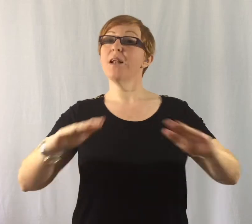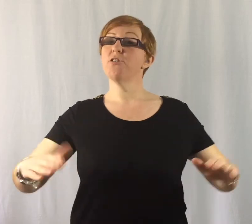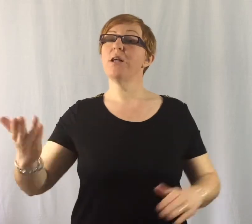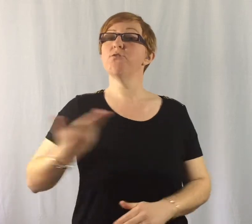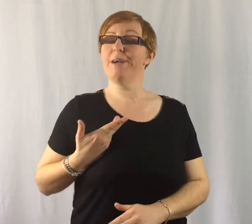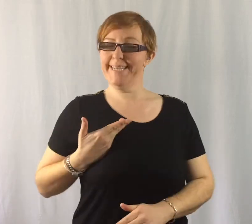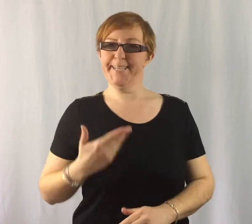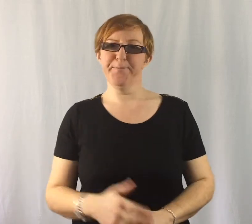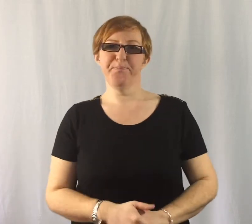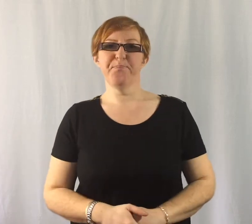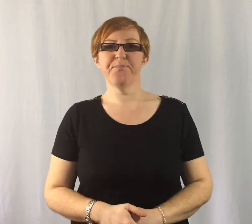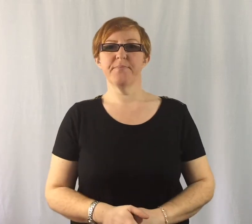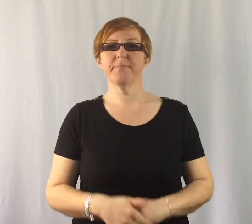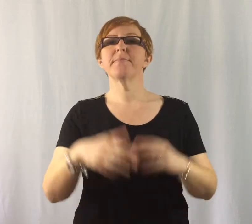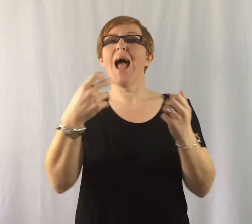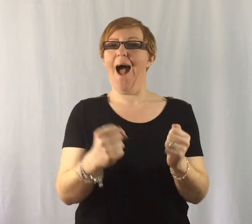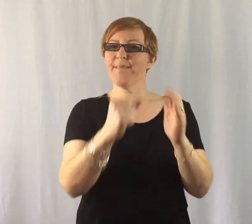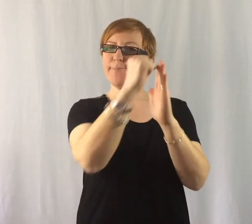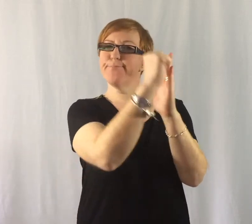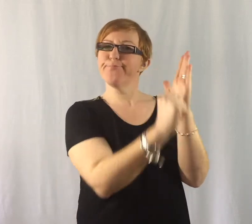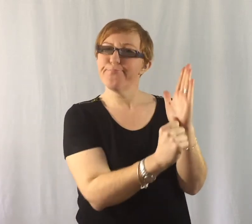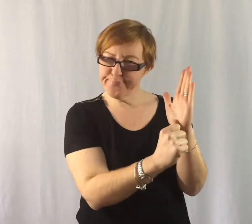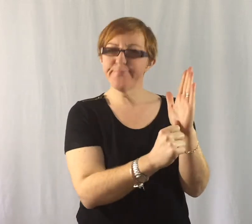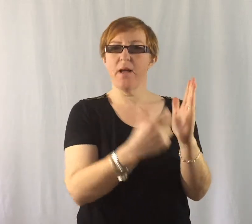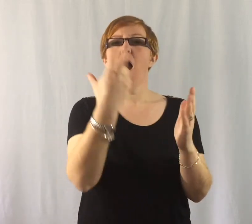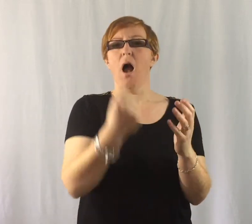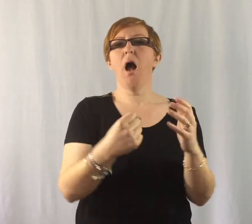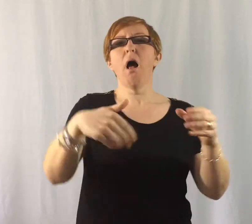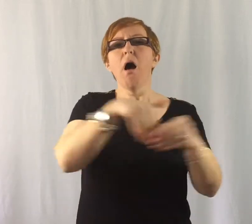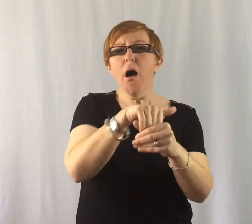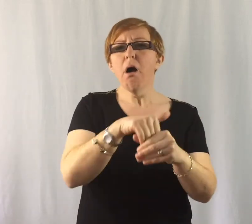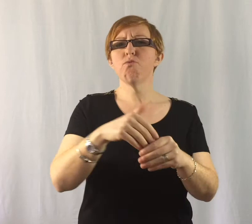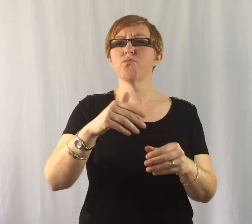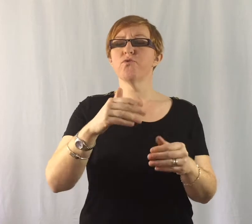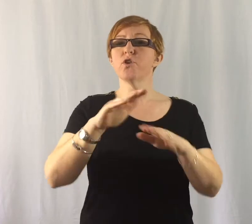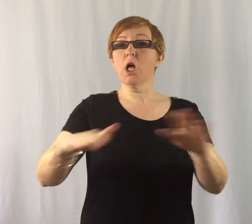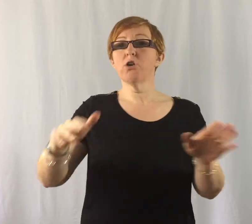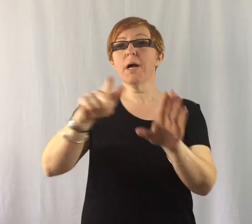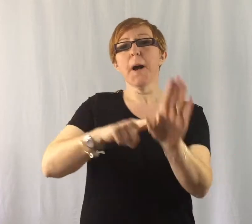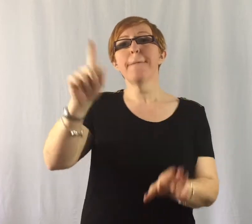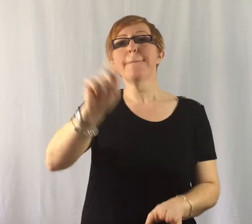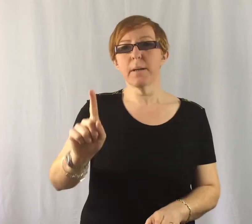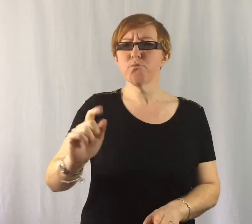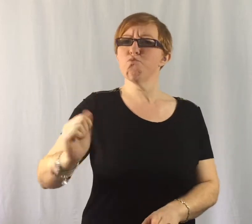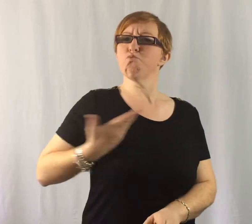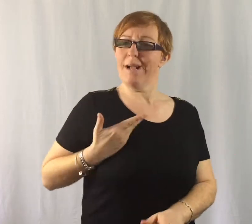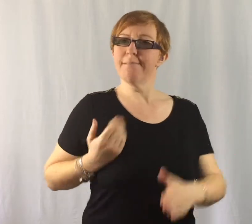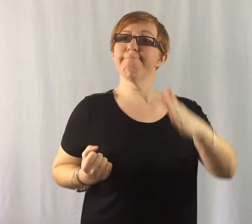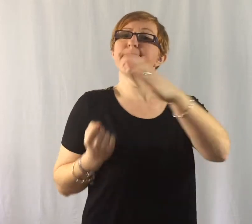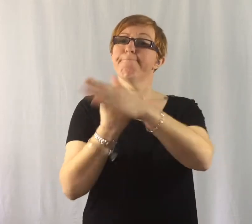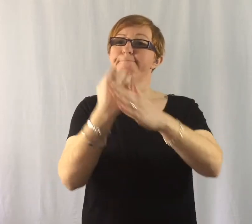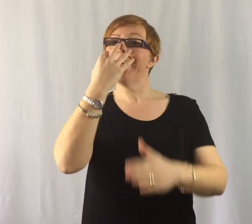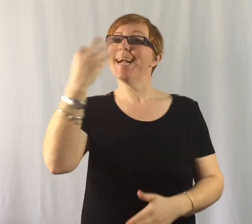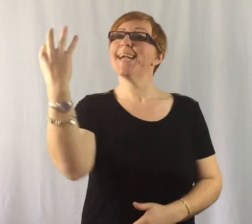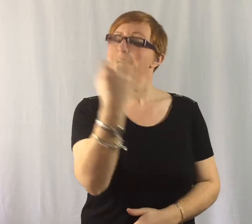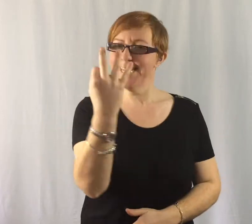Children's rights There is a list of rights for all children and young people up to the age of 18